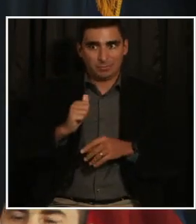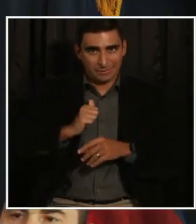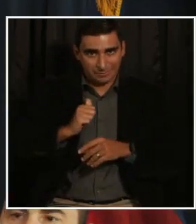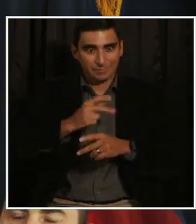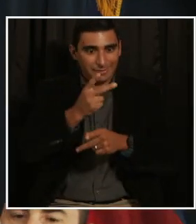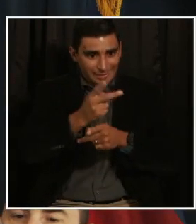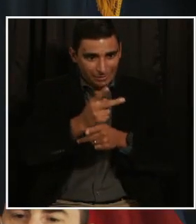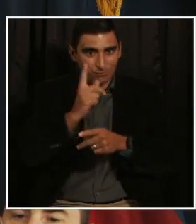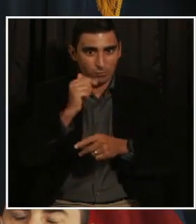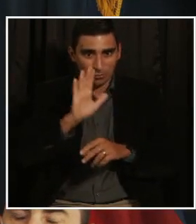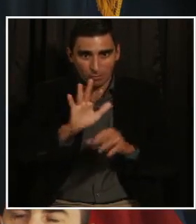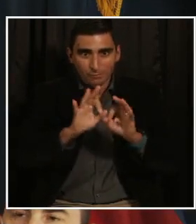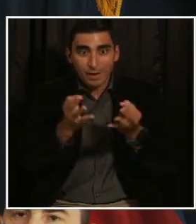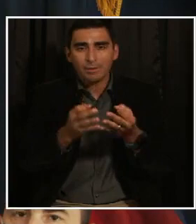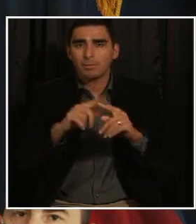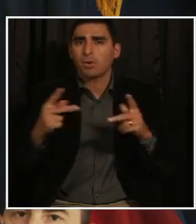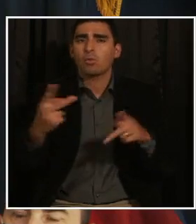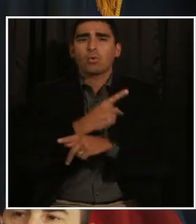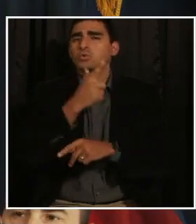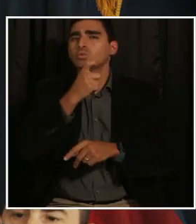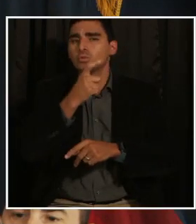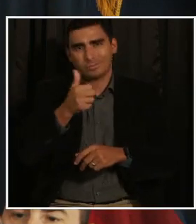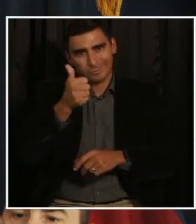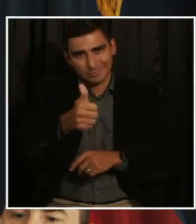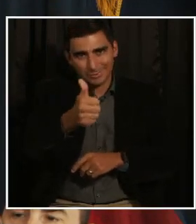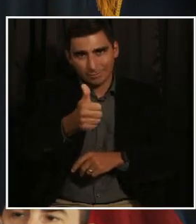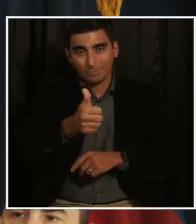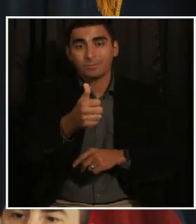the most for the welfare of your own family we're making testing widely available across school